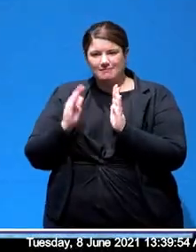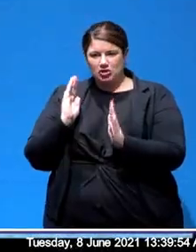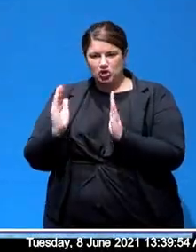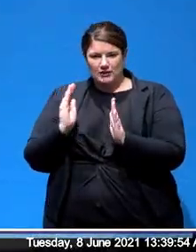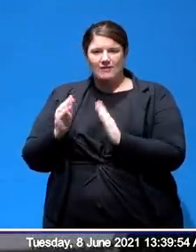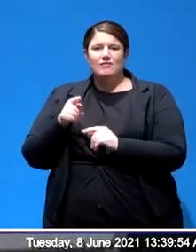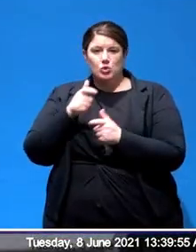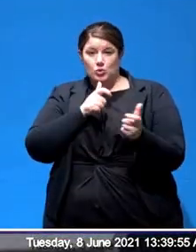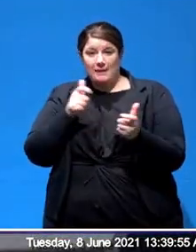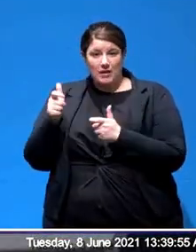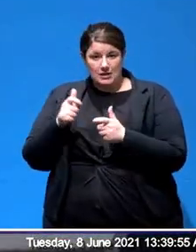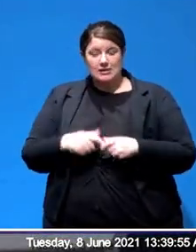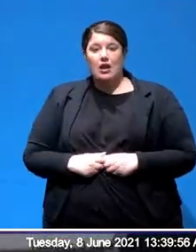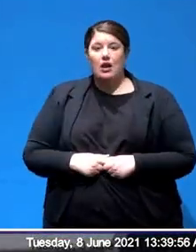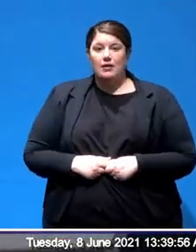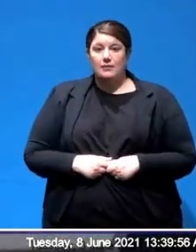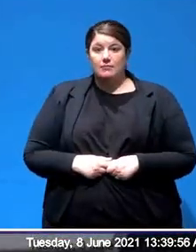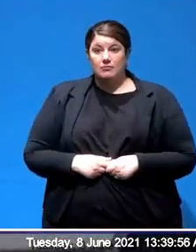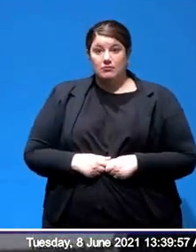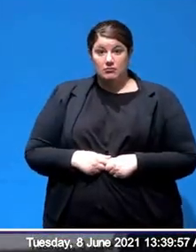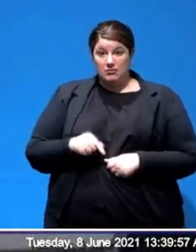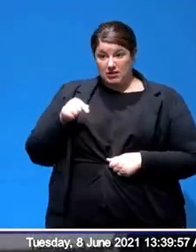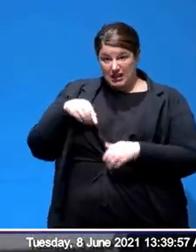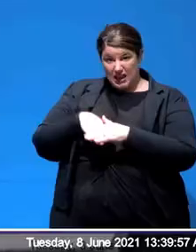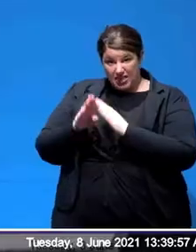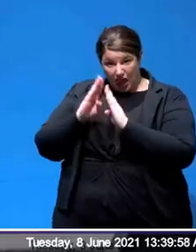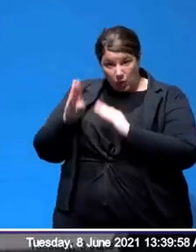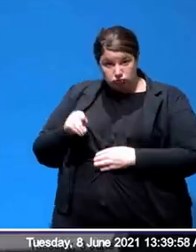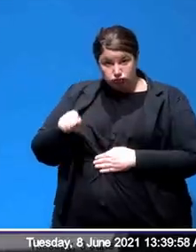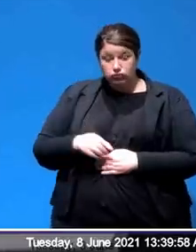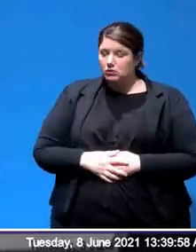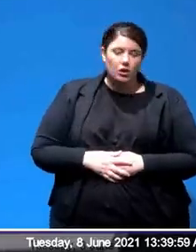Was that shift supervisor present in the house? No, not in all houses.